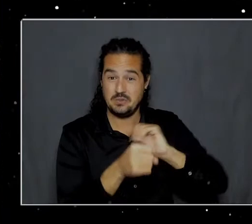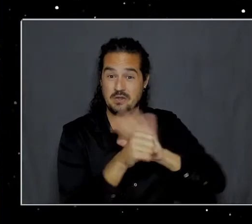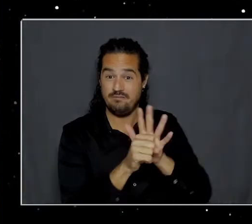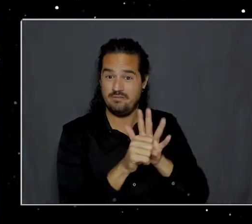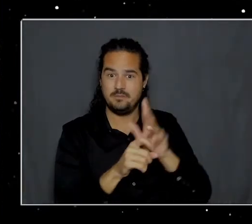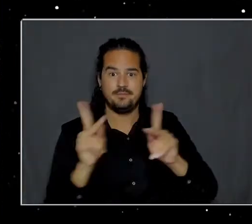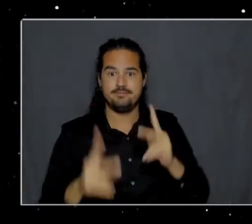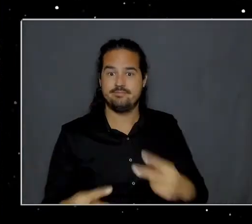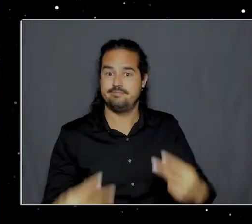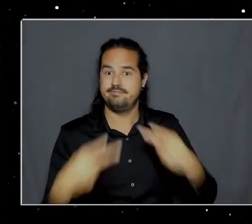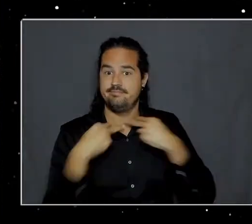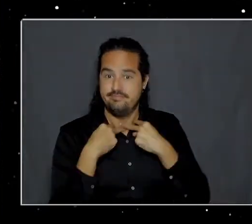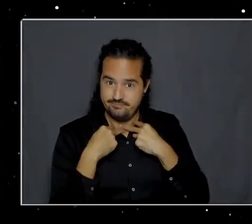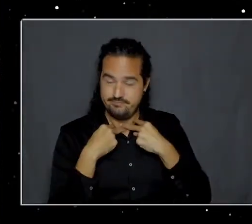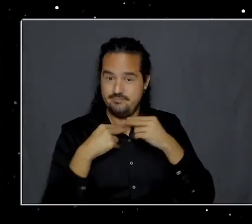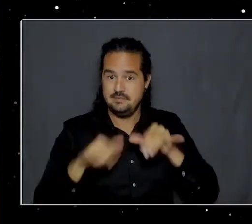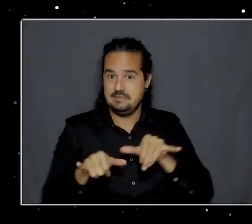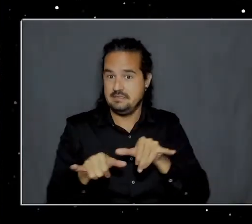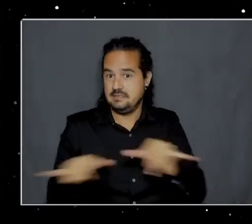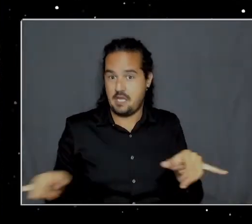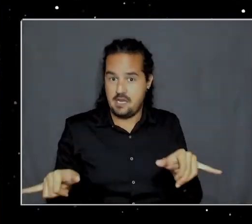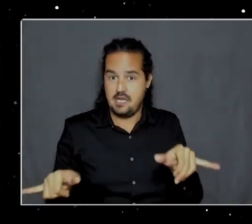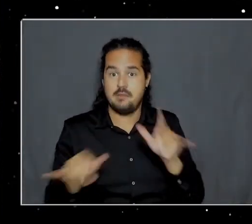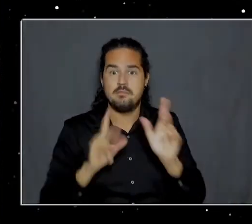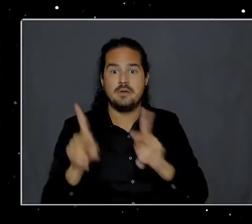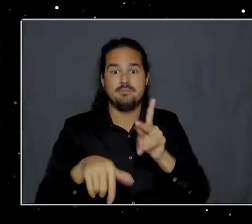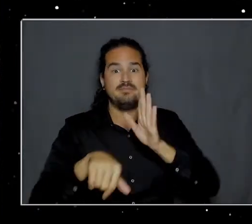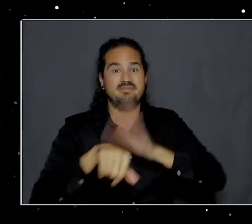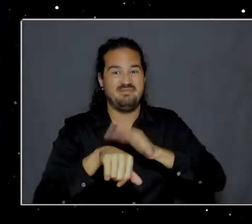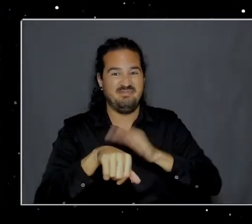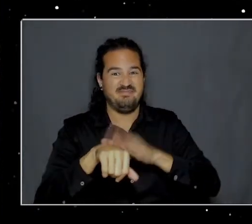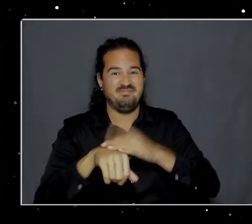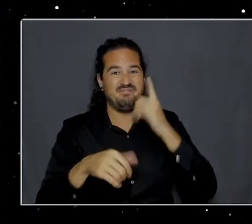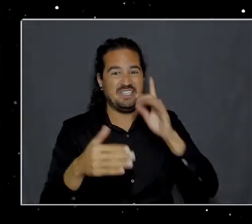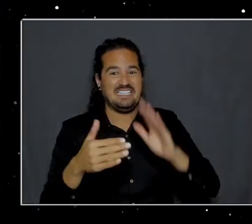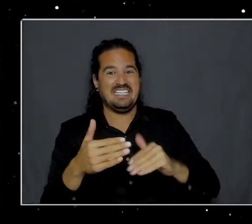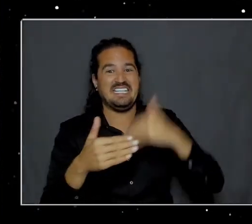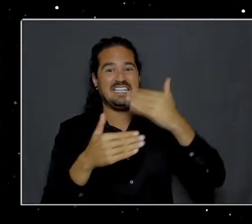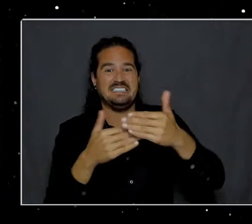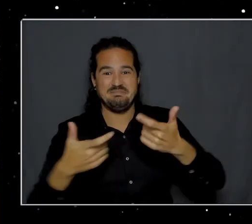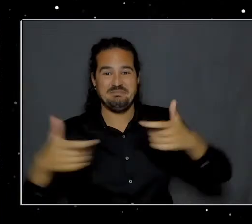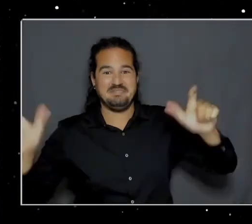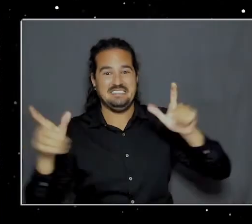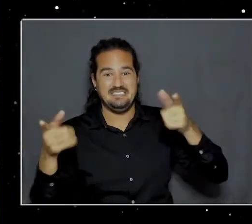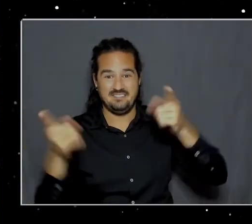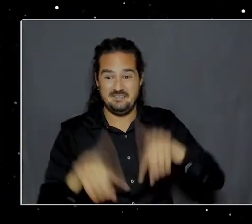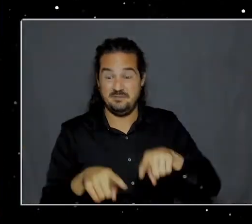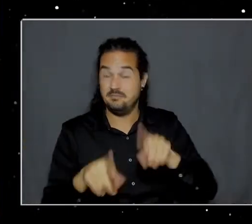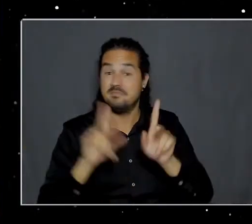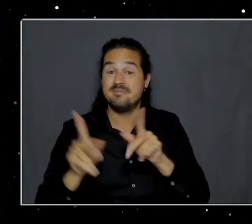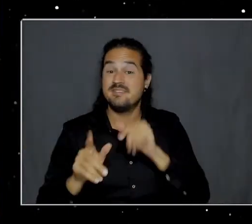BEEN IN SOME FORM OF LOCKDOWN,